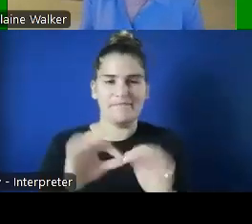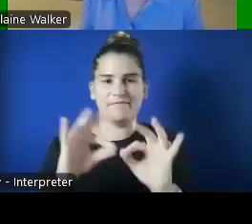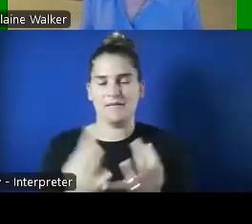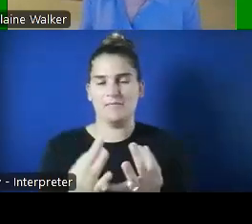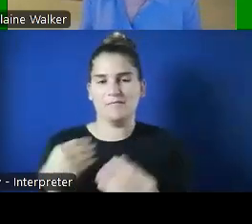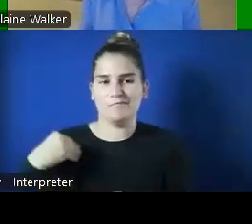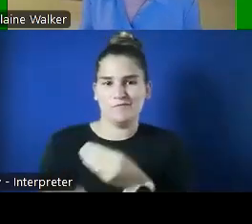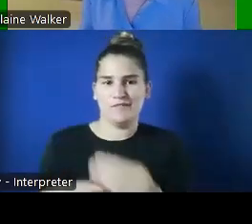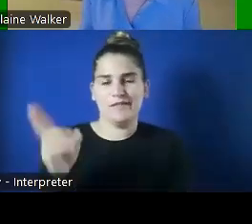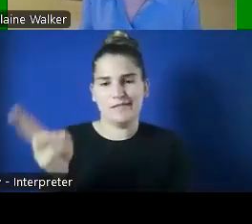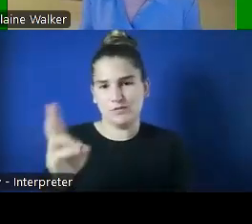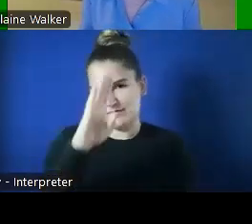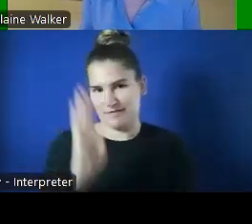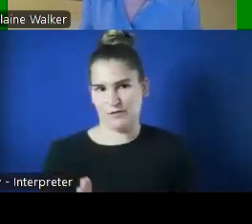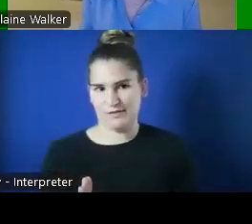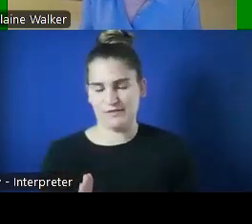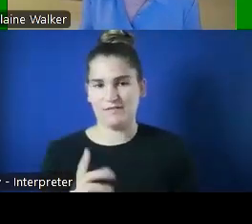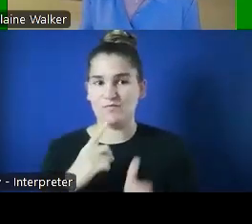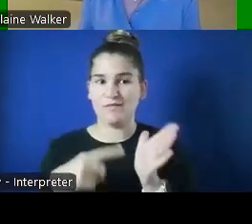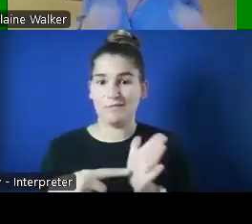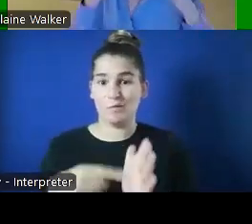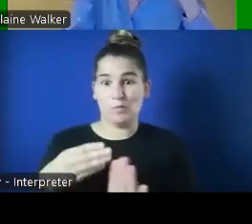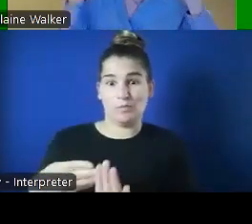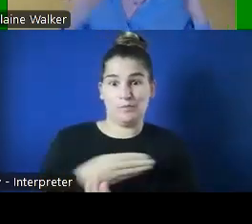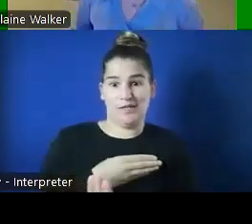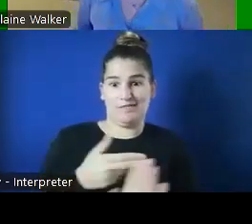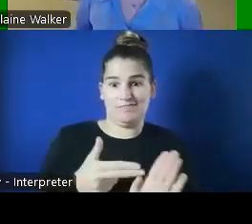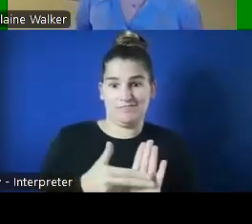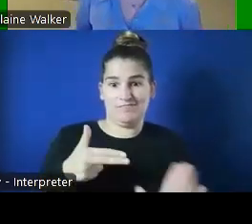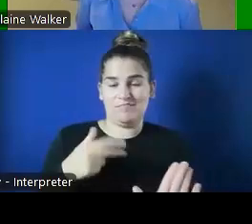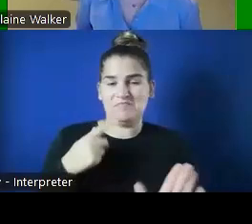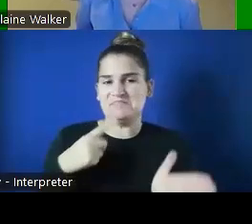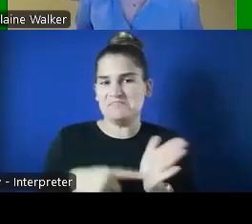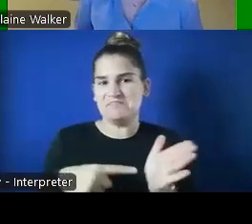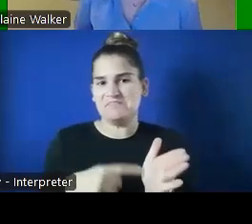preconception for example if one parent has a sibling with schizophrenia and the other has